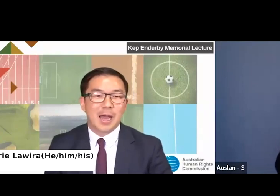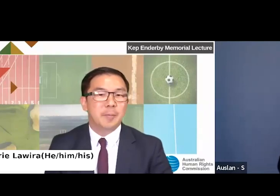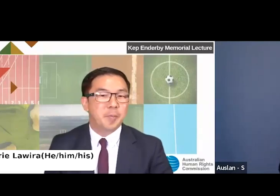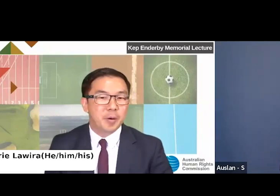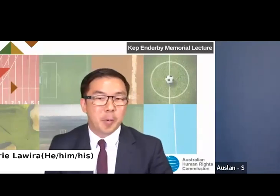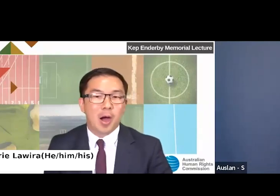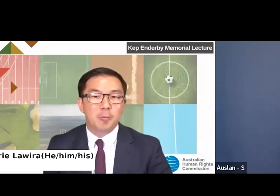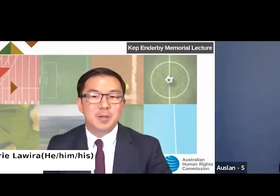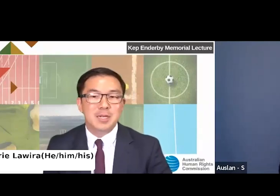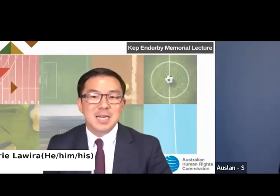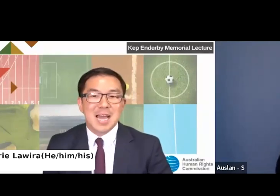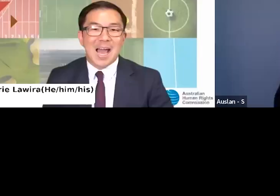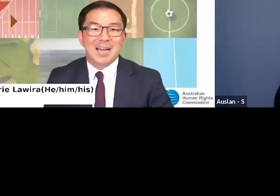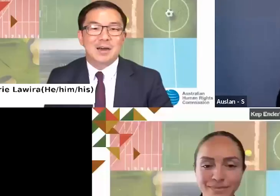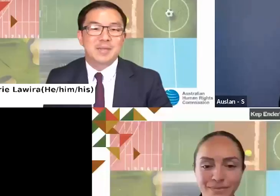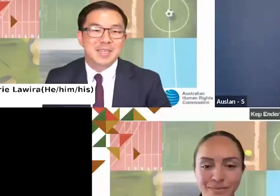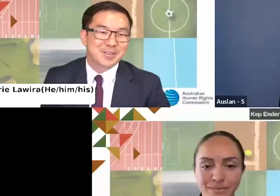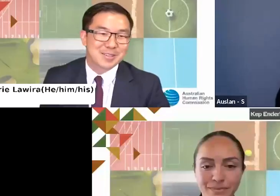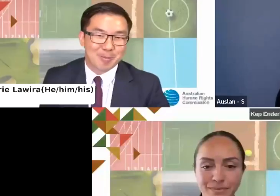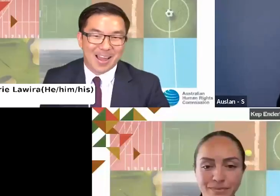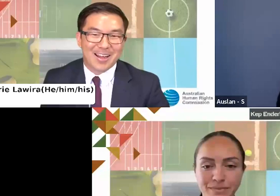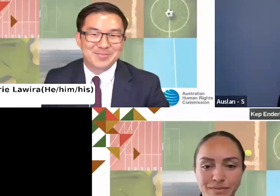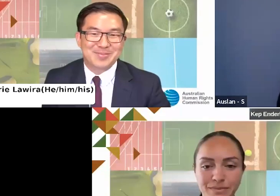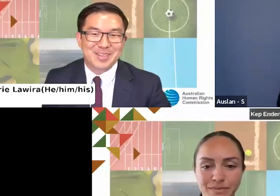and Biripi Woman and a Matildas player.